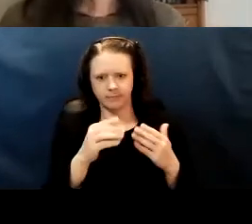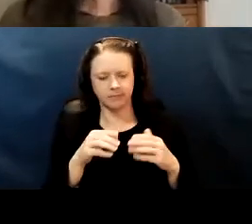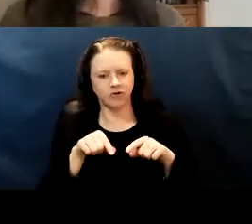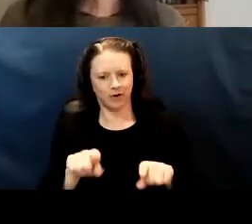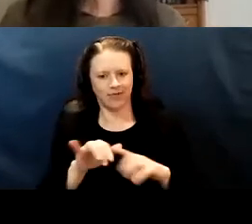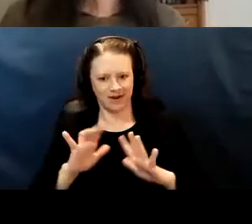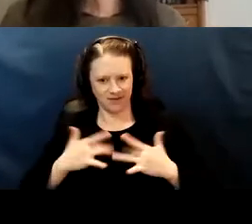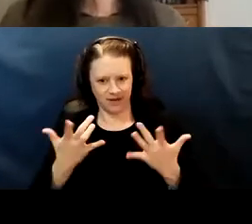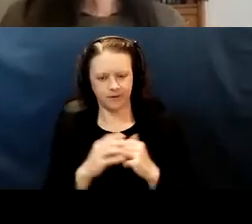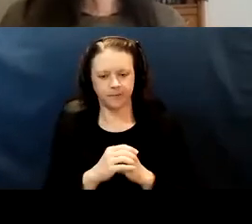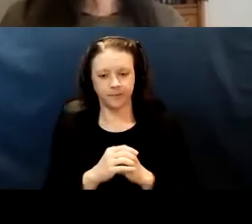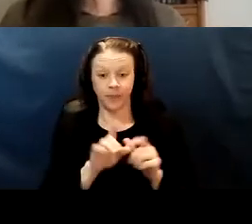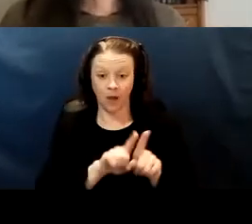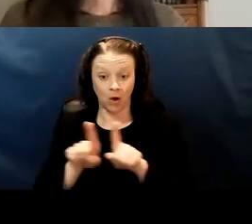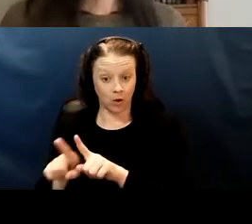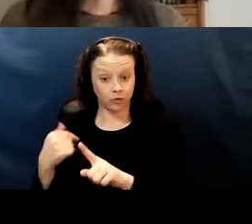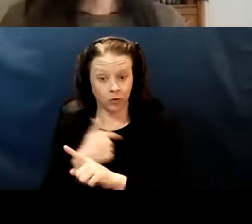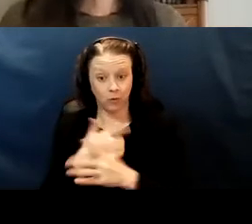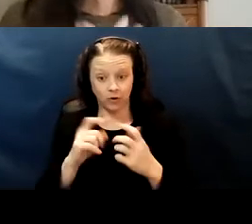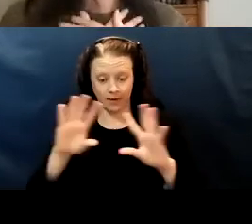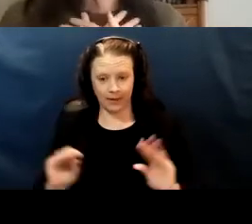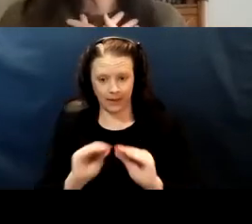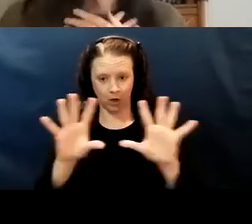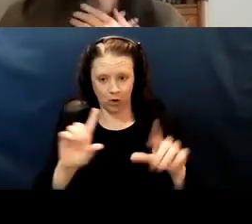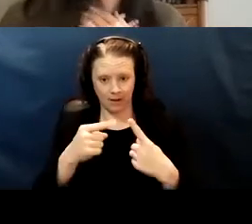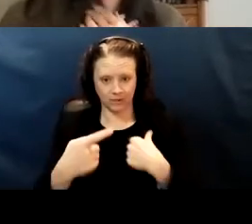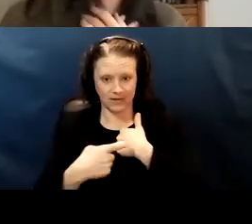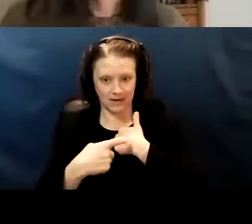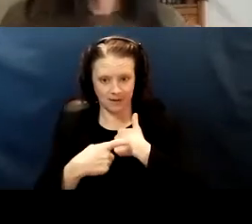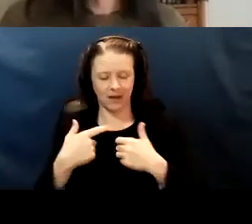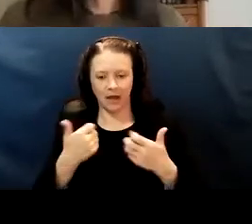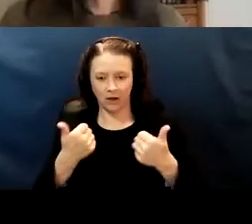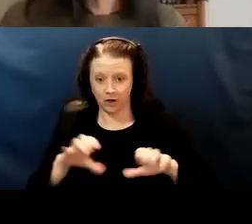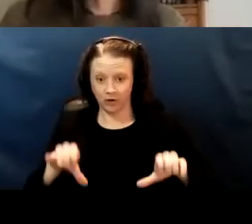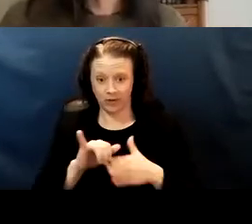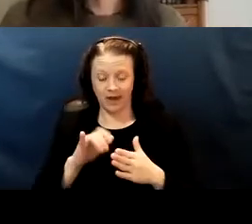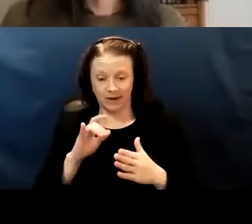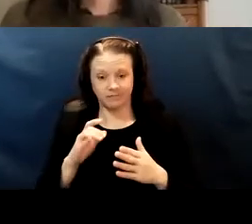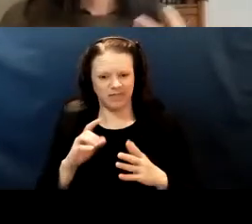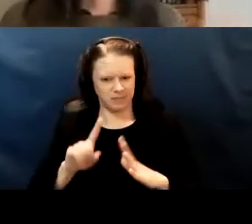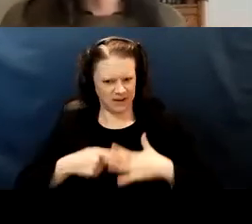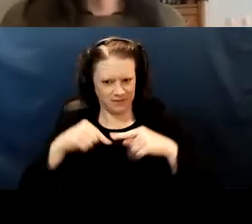We want to also be really clear about timing. I tried to do that at the top of this program. Just let you know what the focus